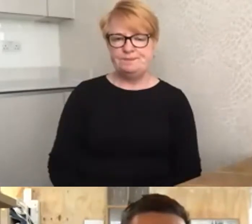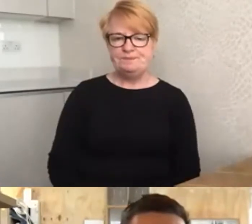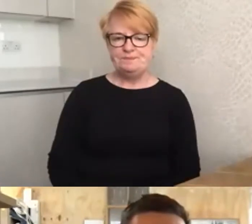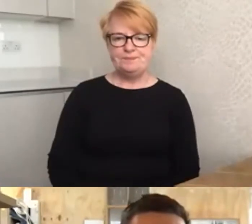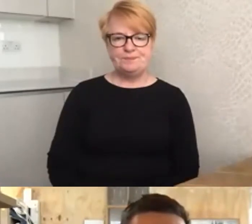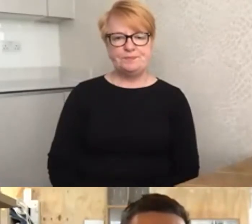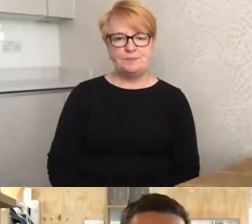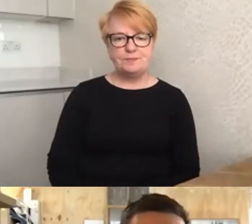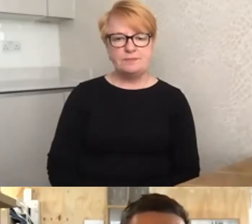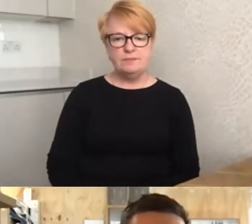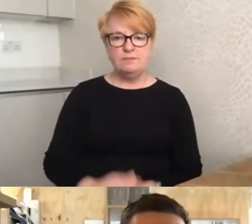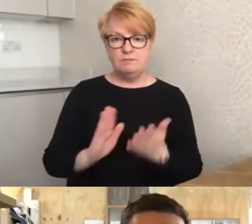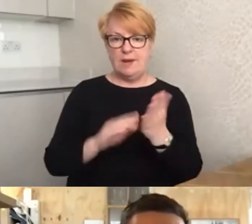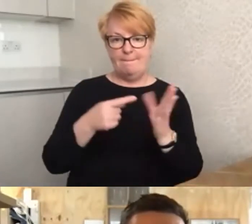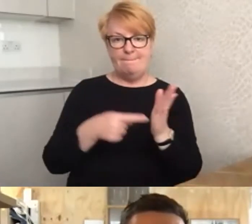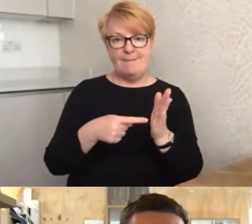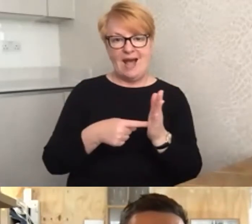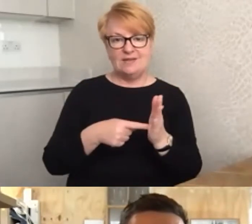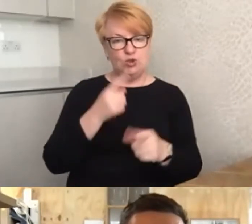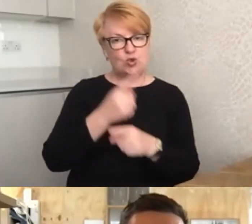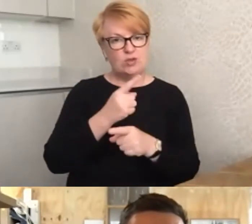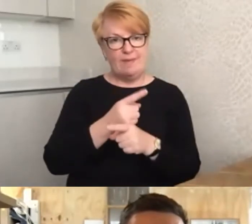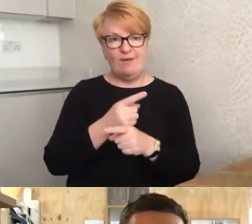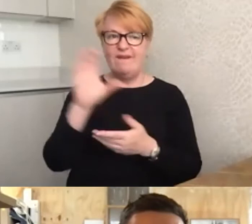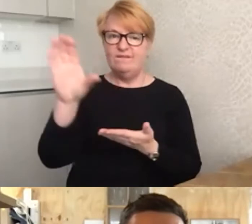around funding to be able to get these things going, like if you have a funder,